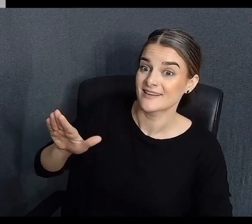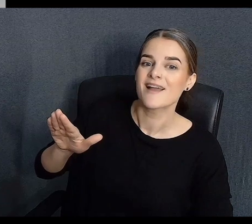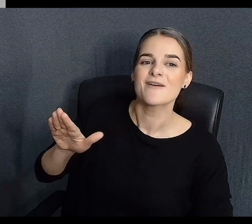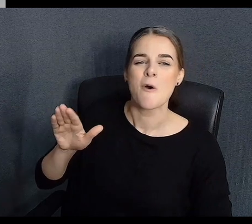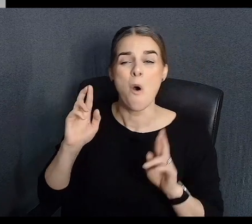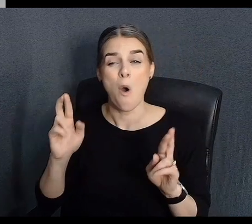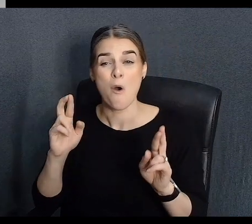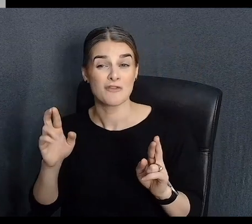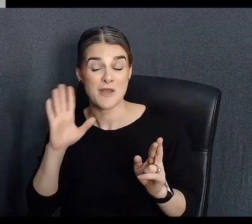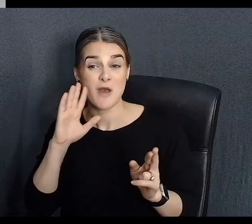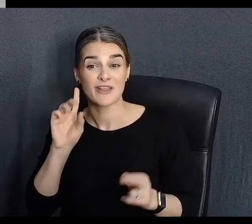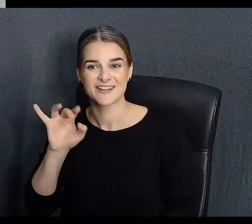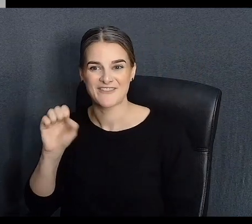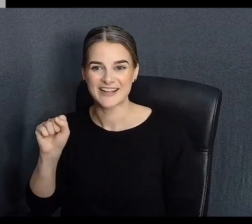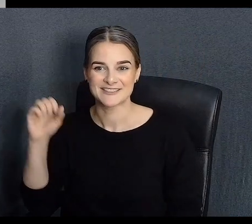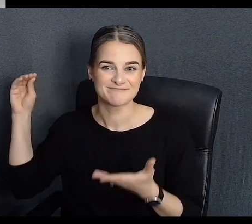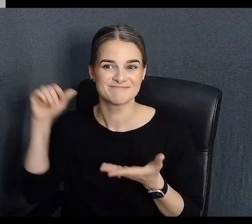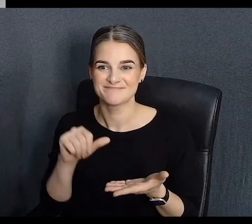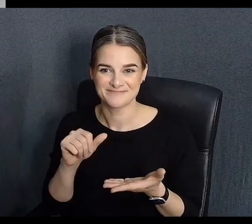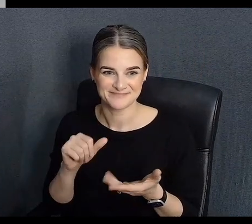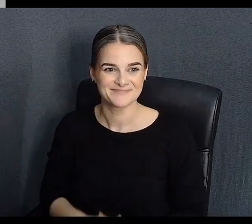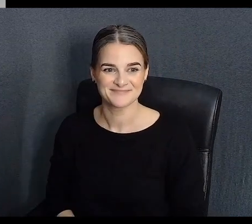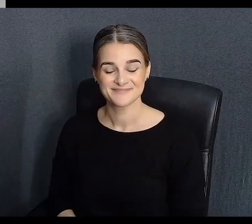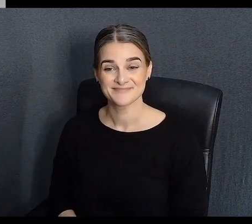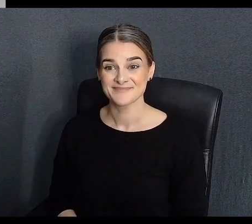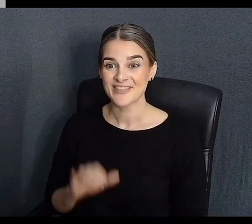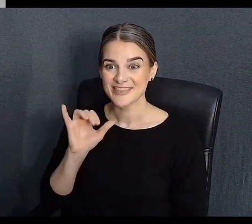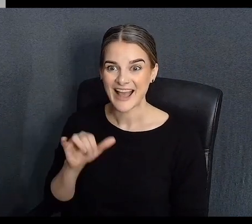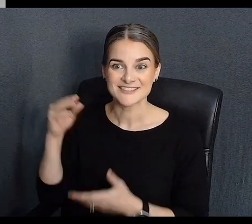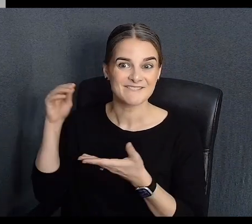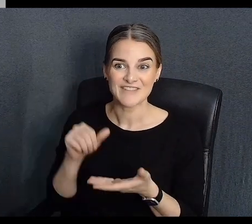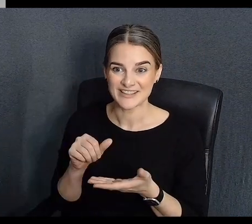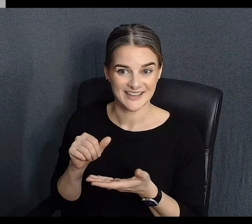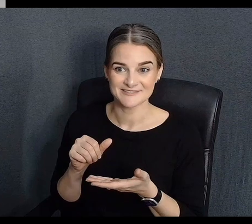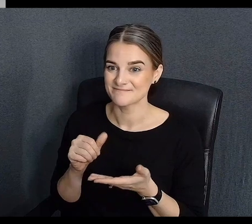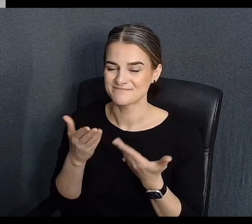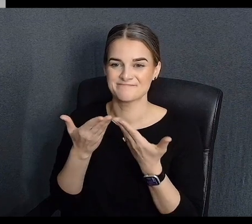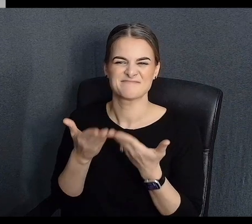So that is funding in a very general sense.